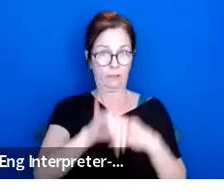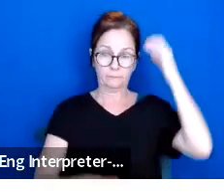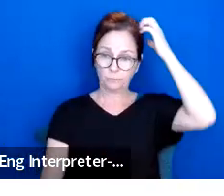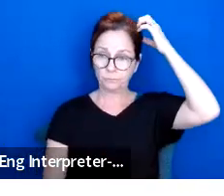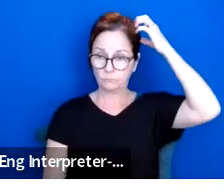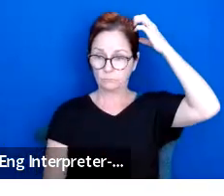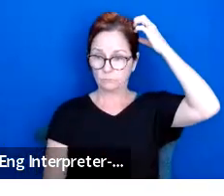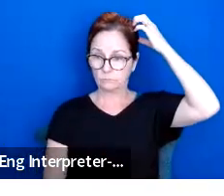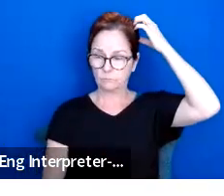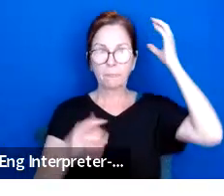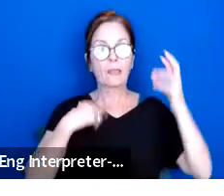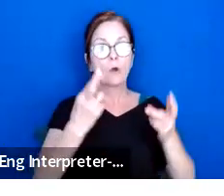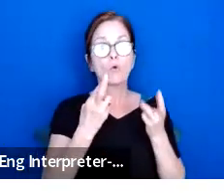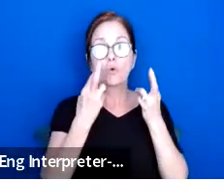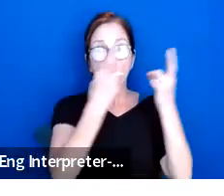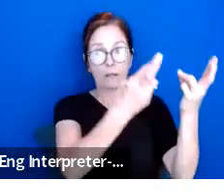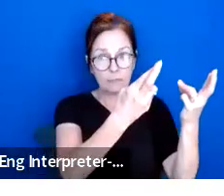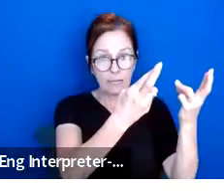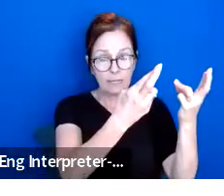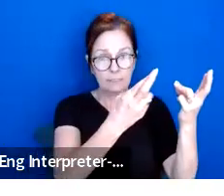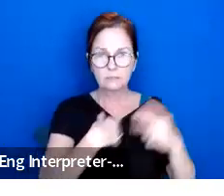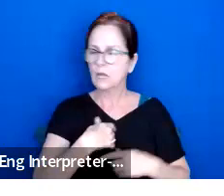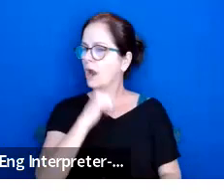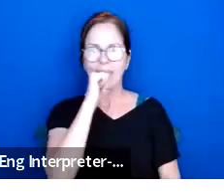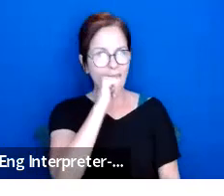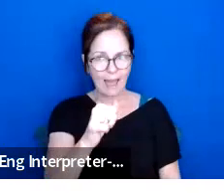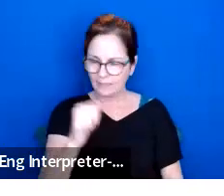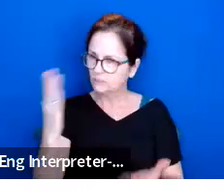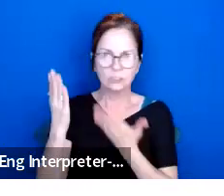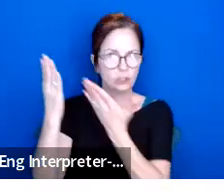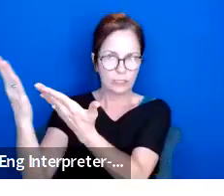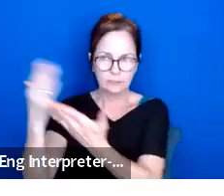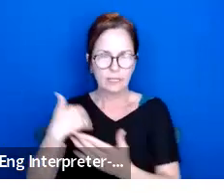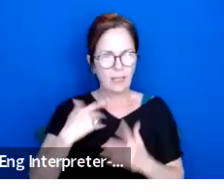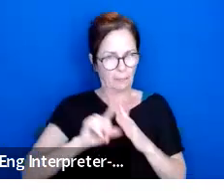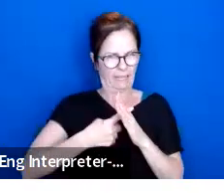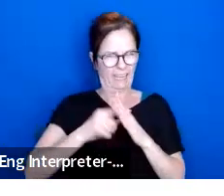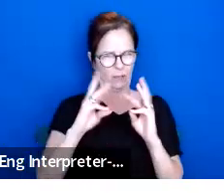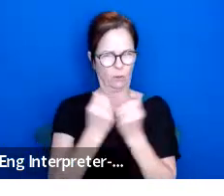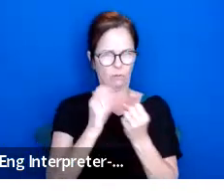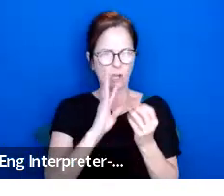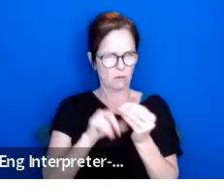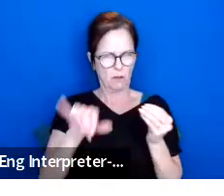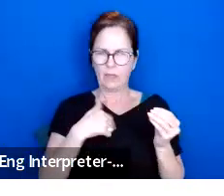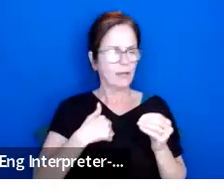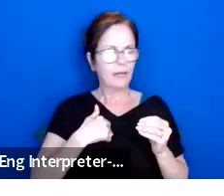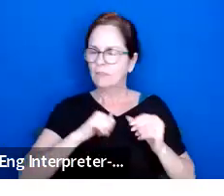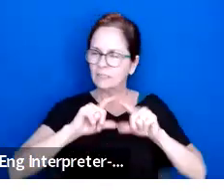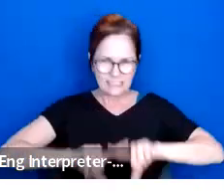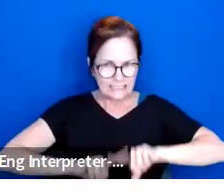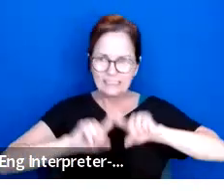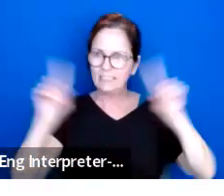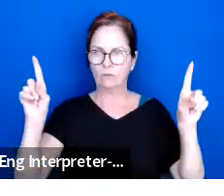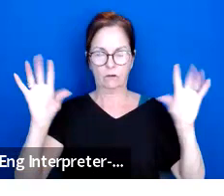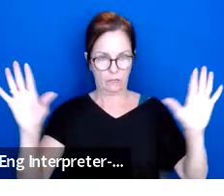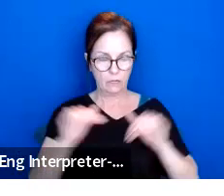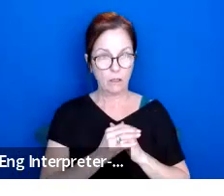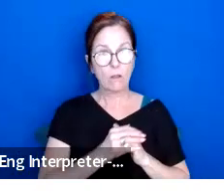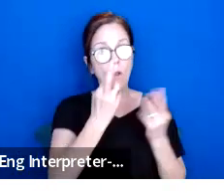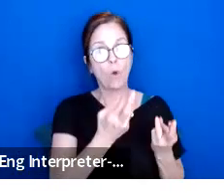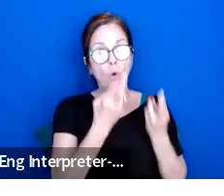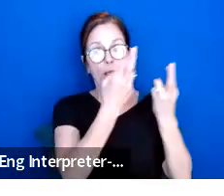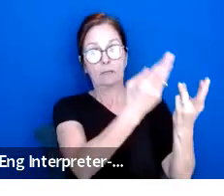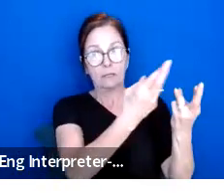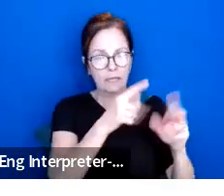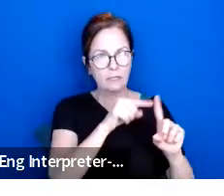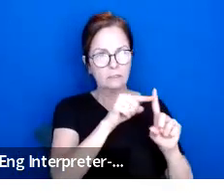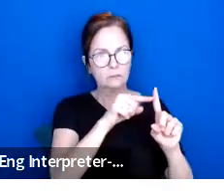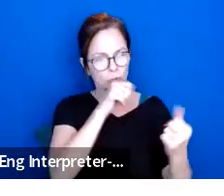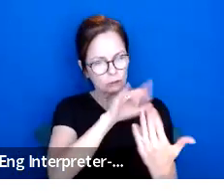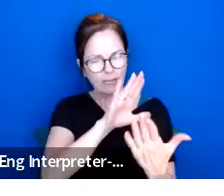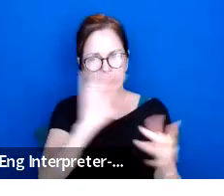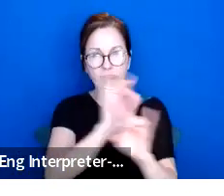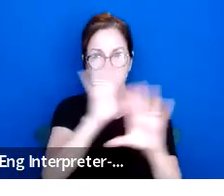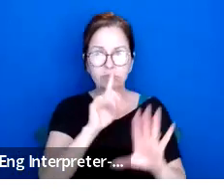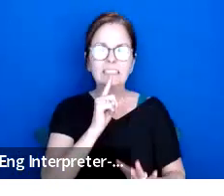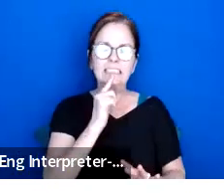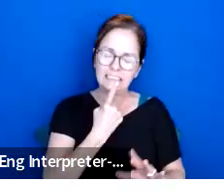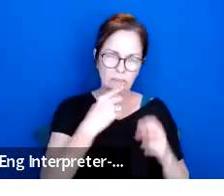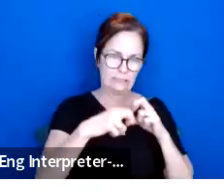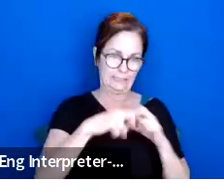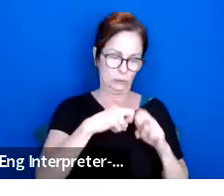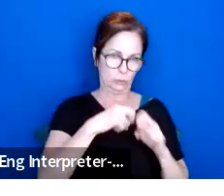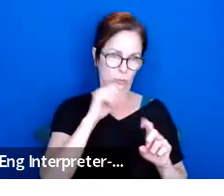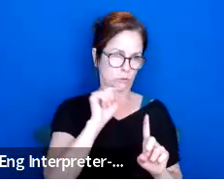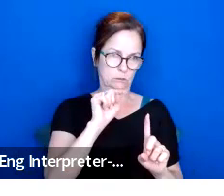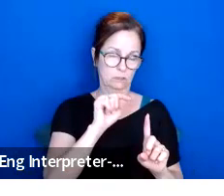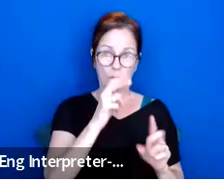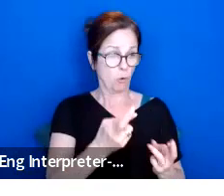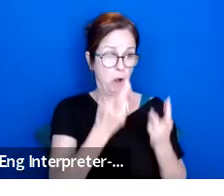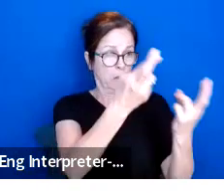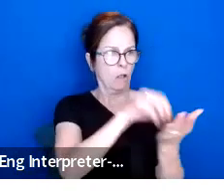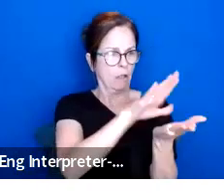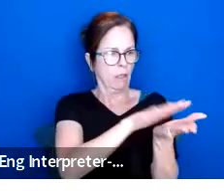So recommendation recommendations are not suggestions and we talked about this a little bit before. The recommendations are there to address serious issues it's, not a place for teaching tips.